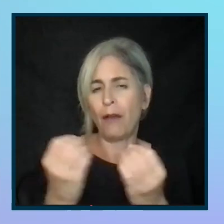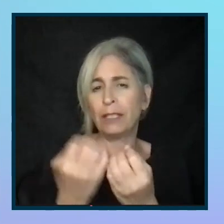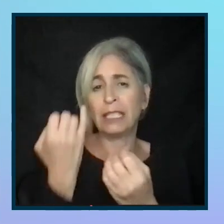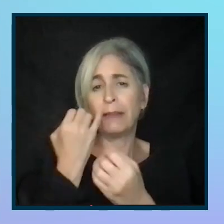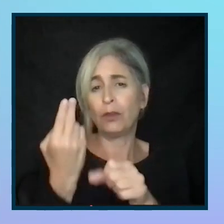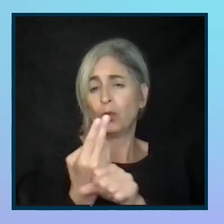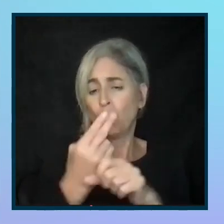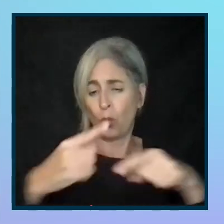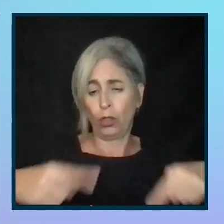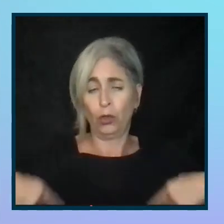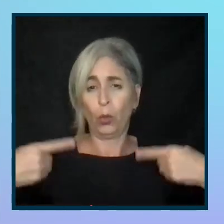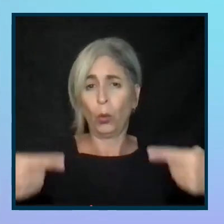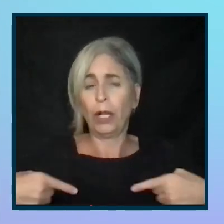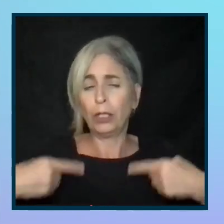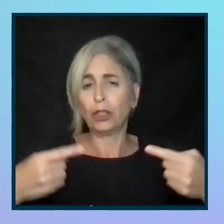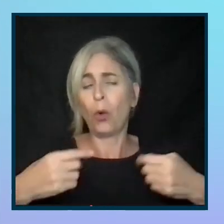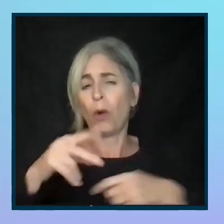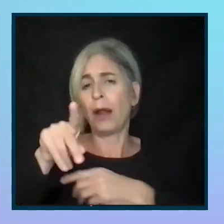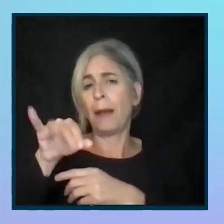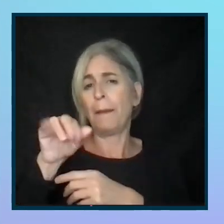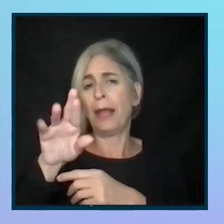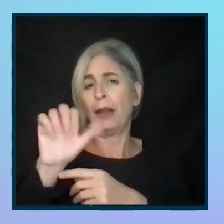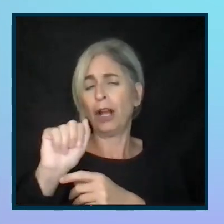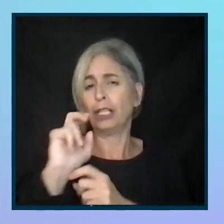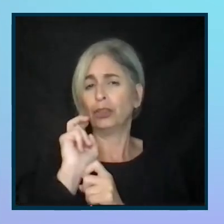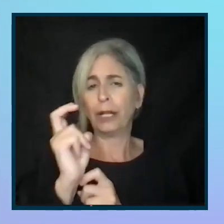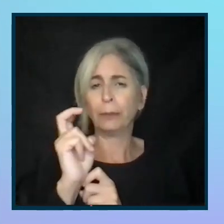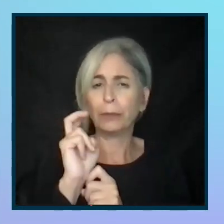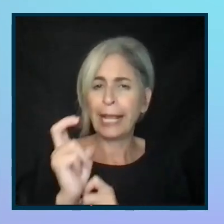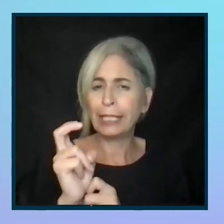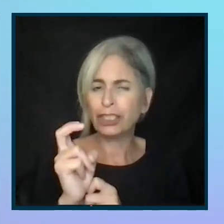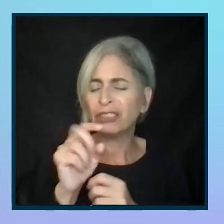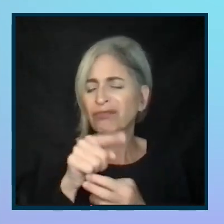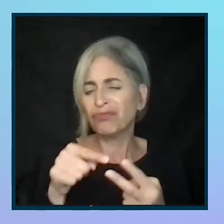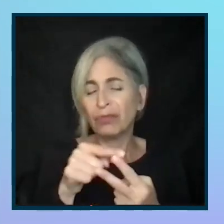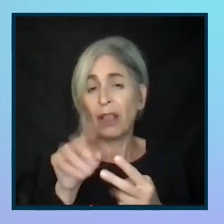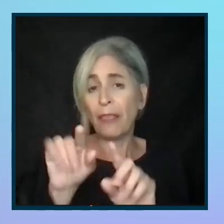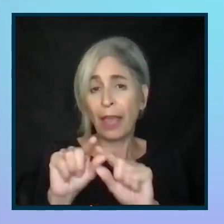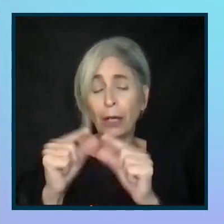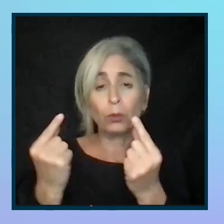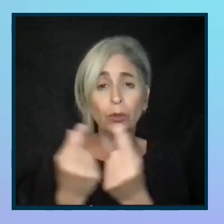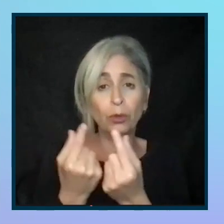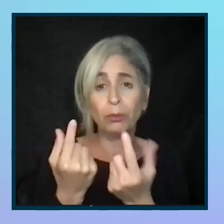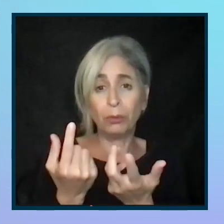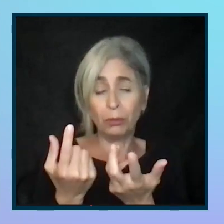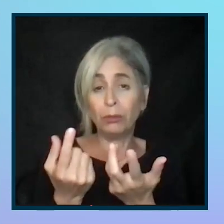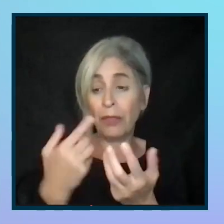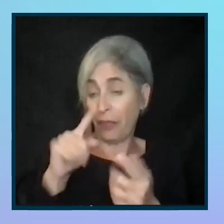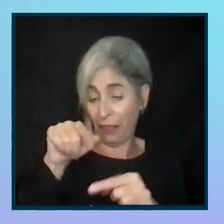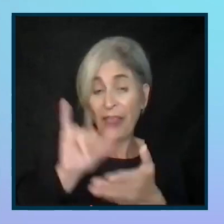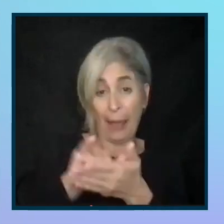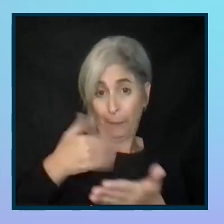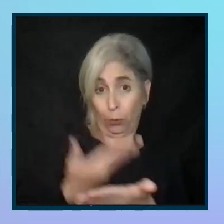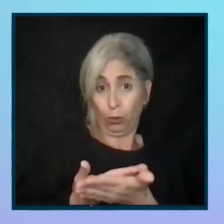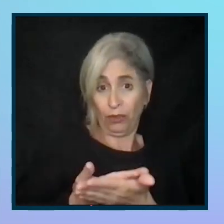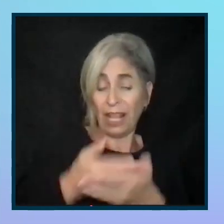or people that use paratransit and such. That proved not only could it be done, but also the people that were in that study